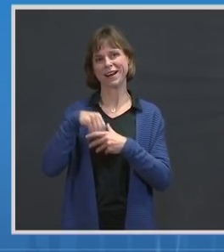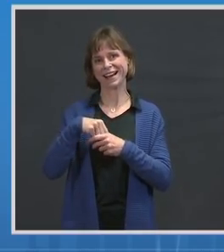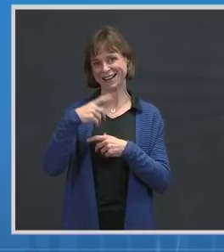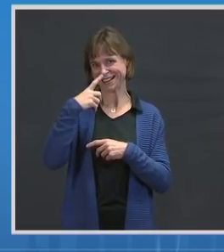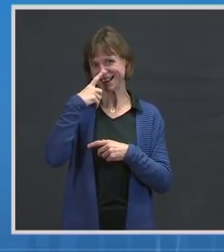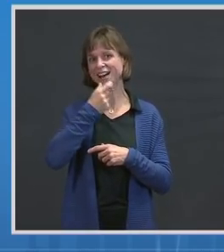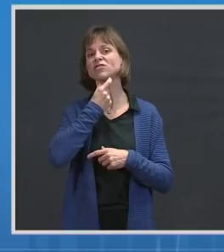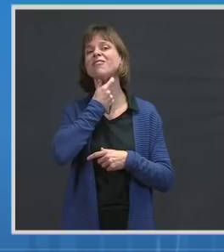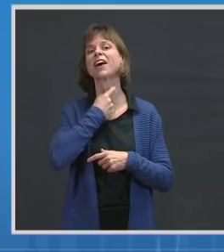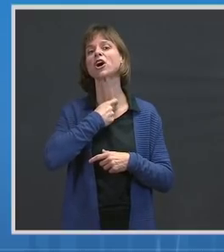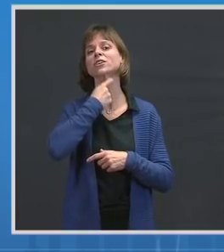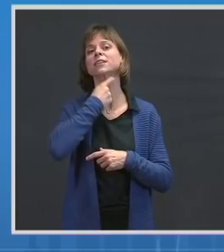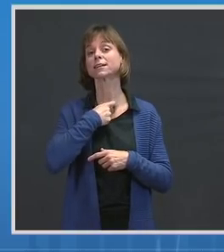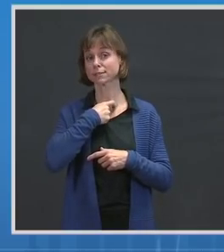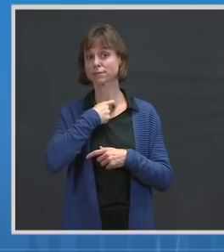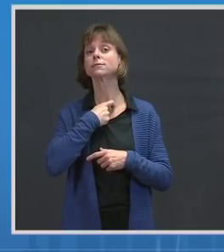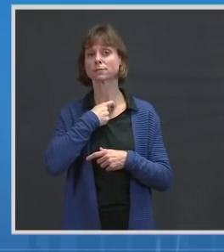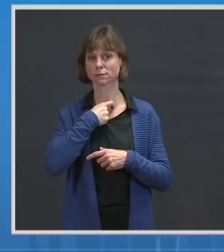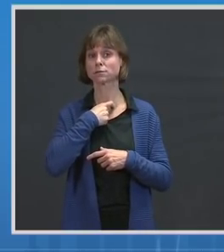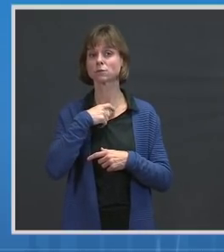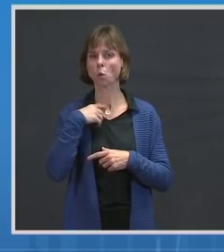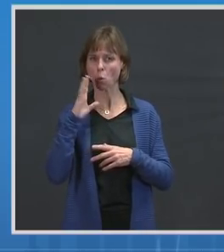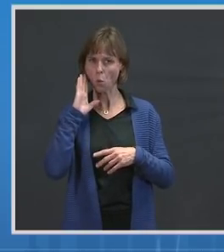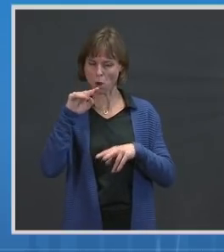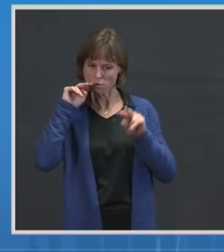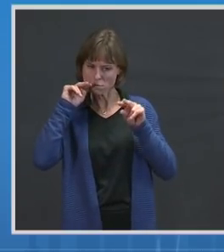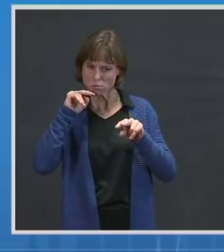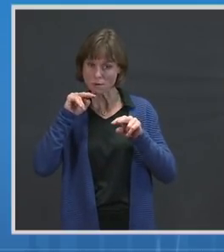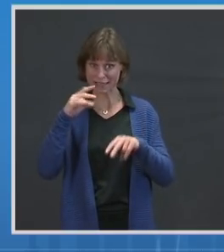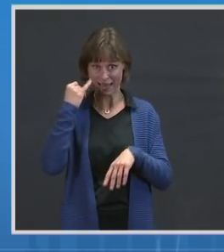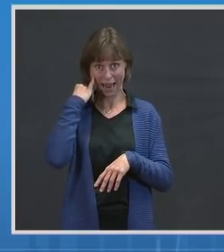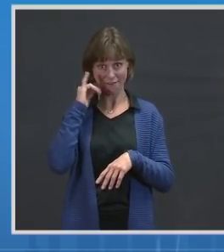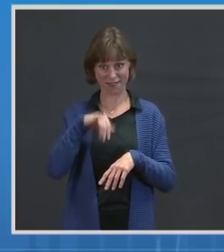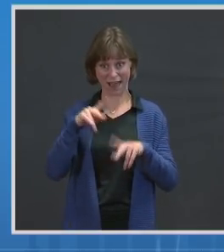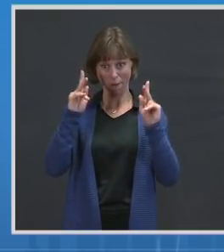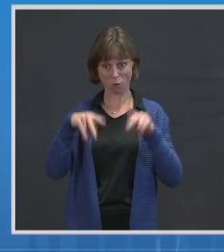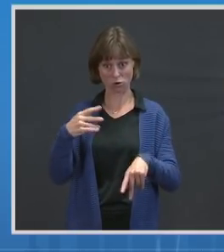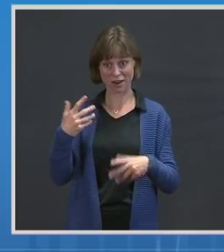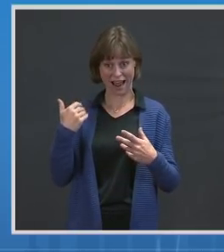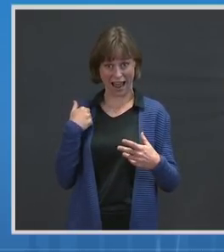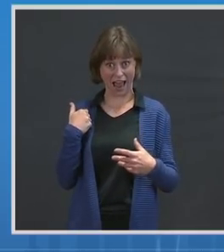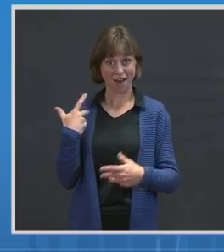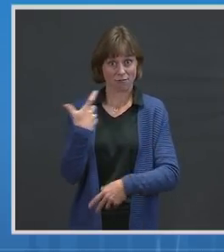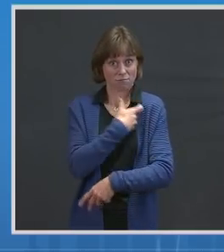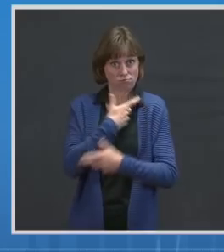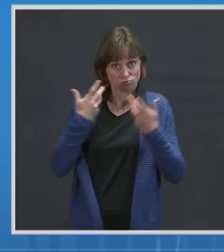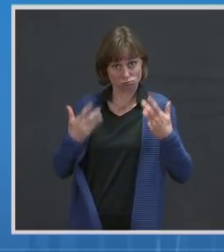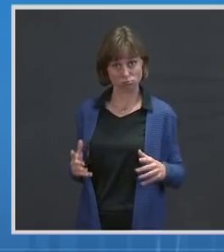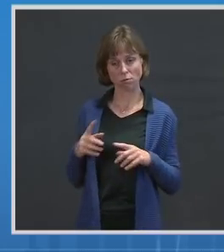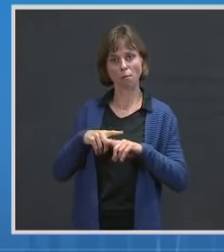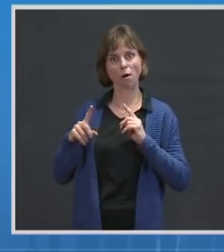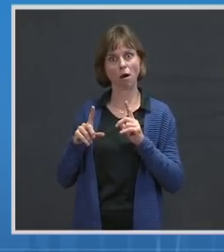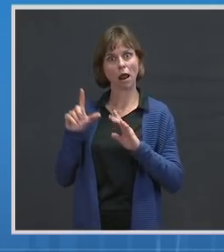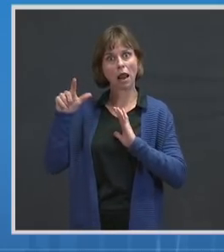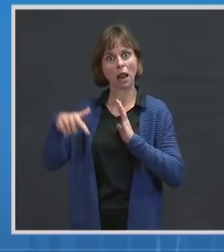in fact, a person who's vaccinated but has a breakthrough infection, compared to a person who's unvaccinated